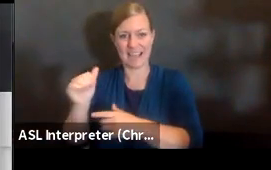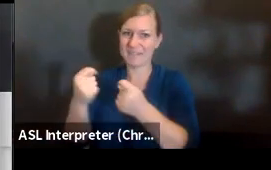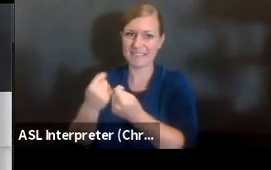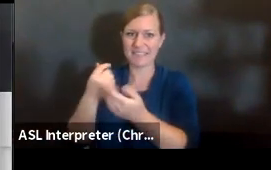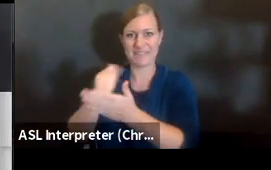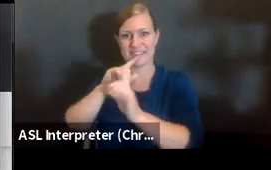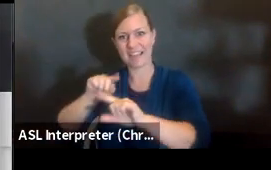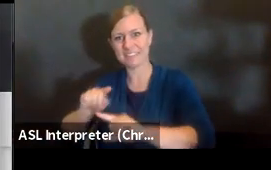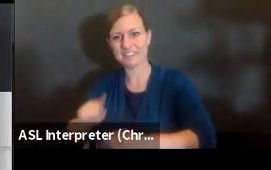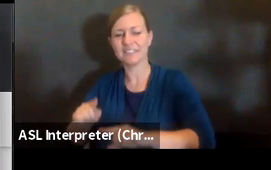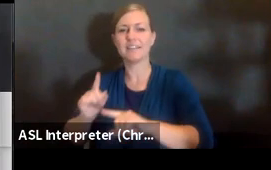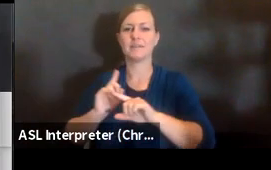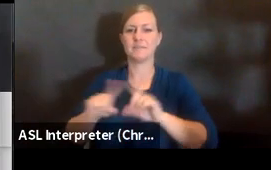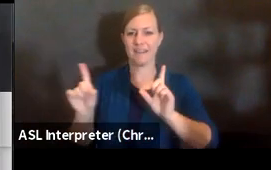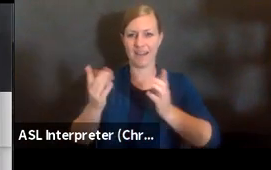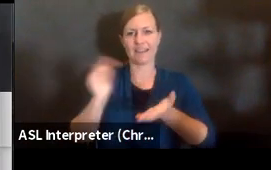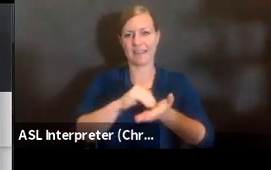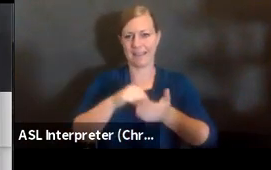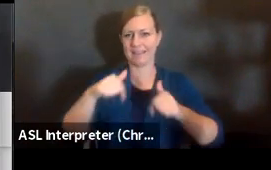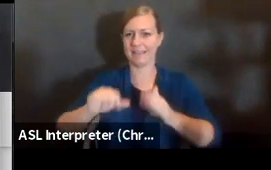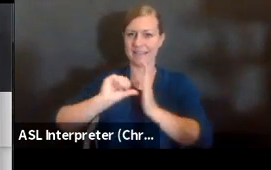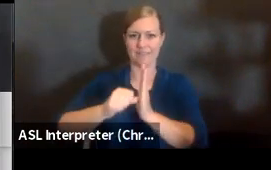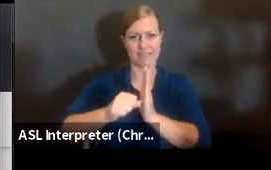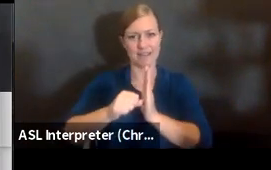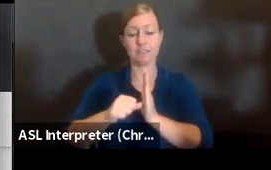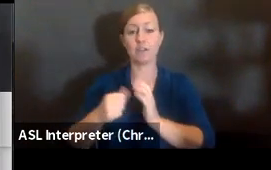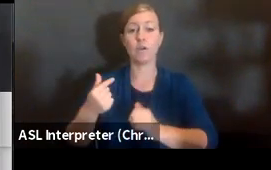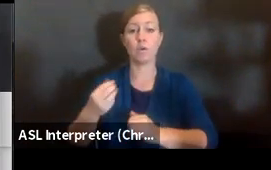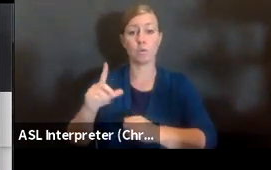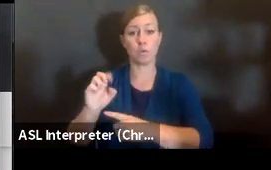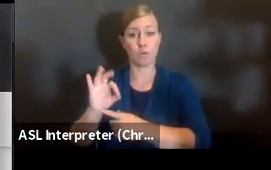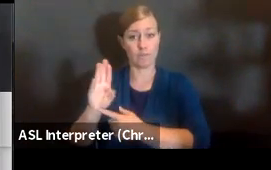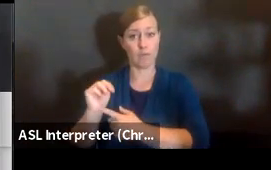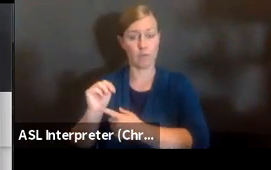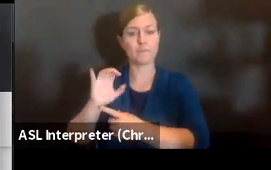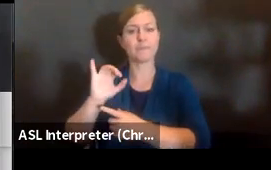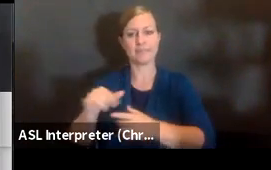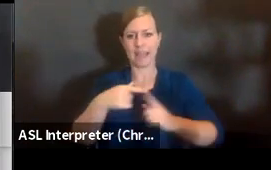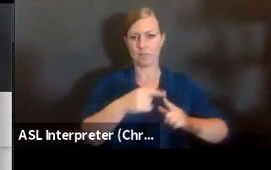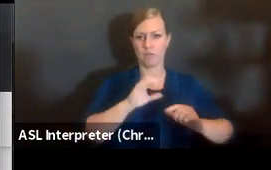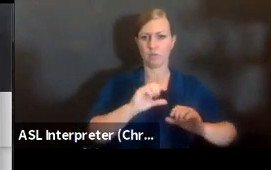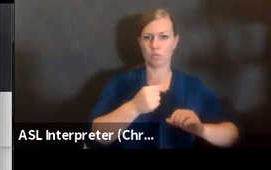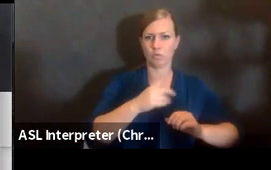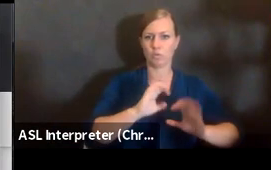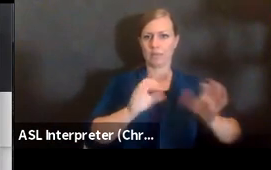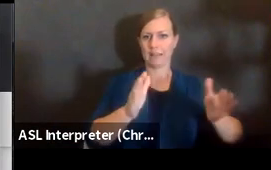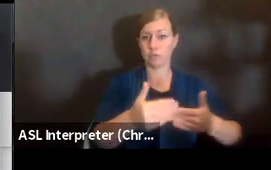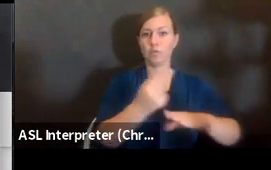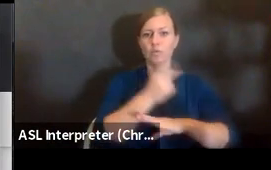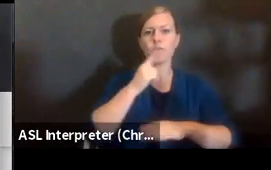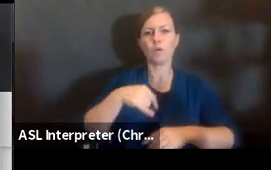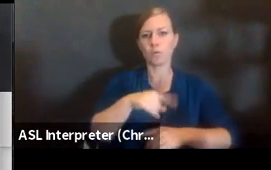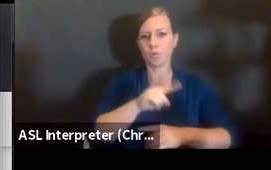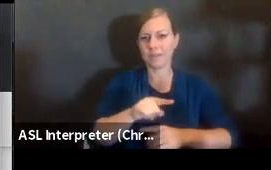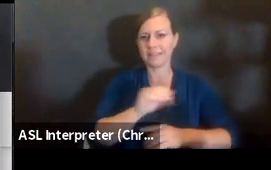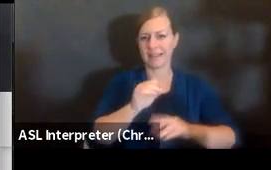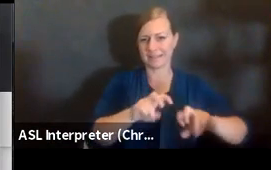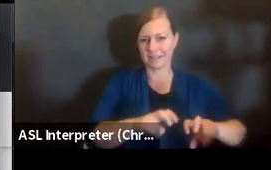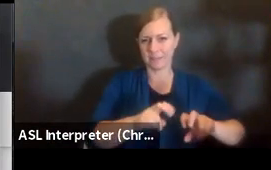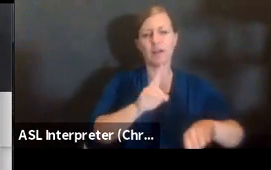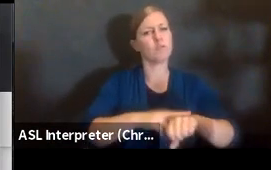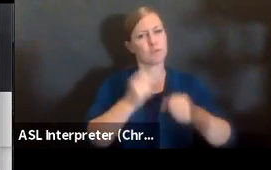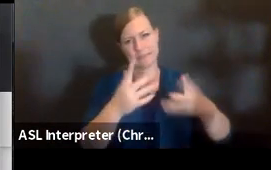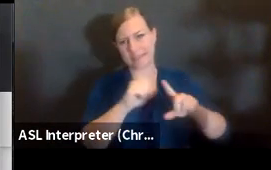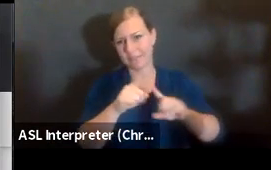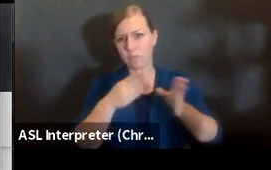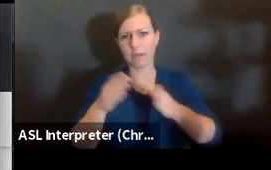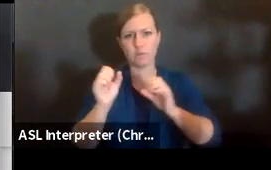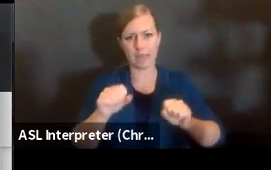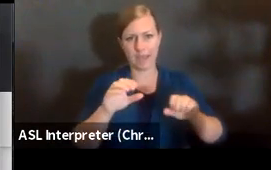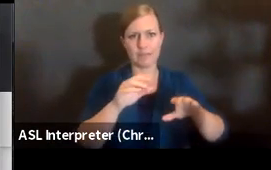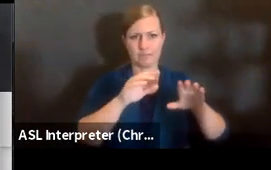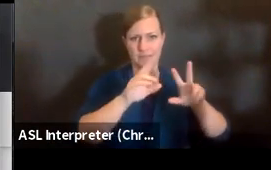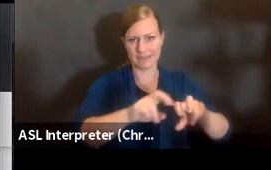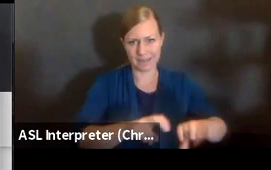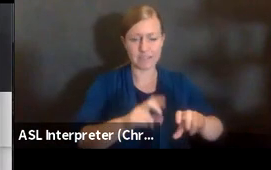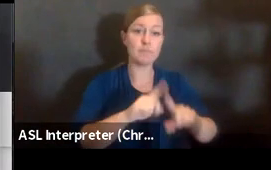Jeff Crawford: But again, this is the to highlight Google Forms is what Google uses for the quizzes and assessments. There are lots of other ways that you can assess, but for quick one, you're trying to get some feedback and I really appreciate Katherine calling it out.